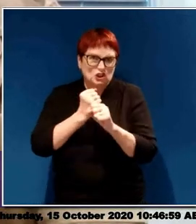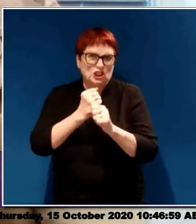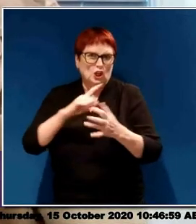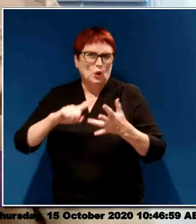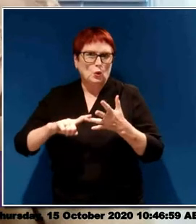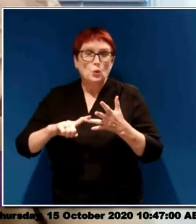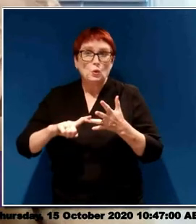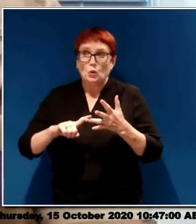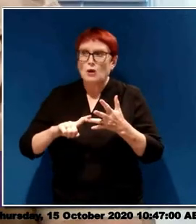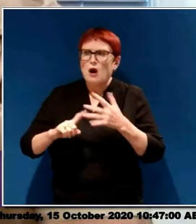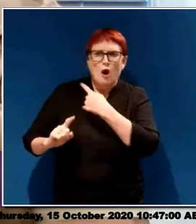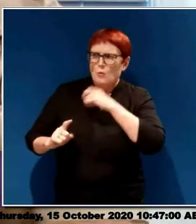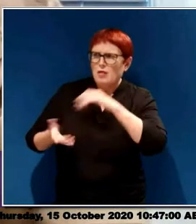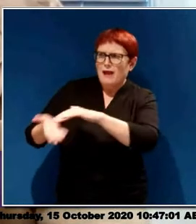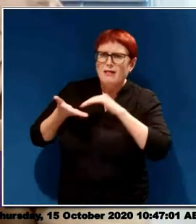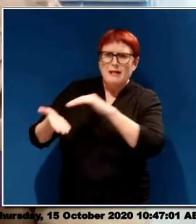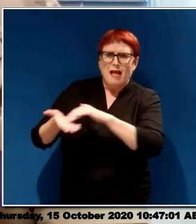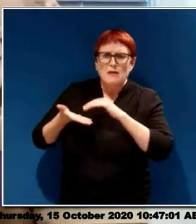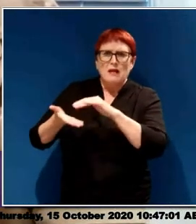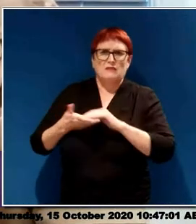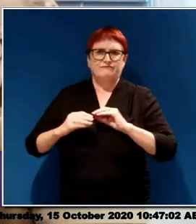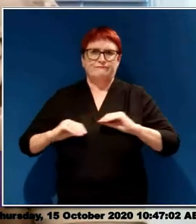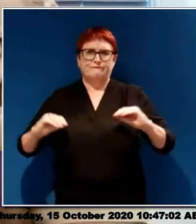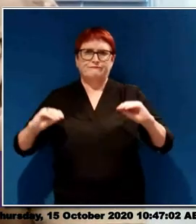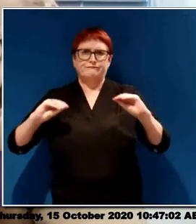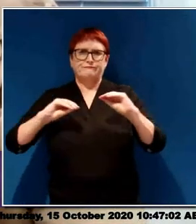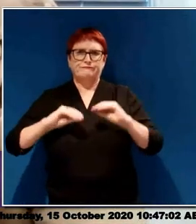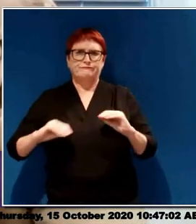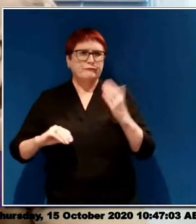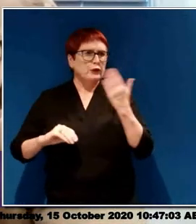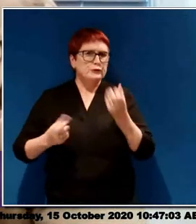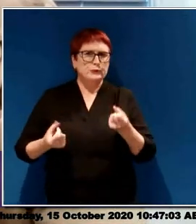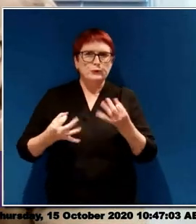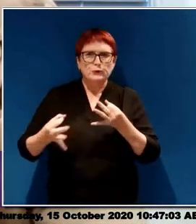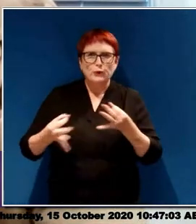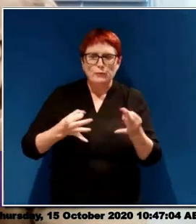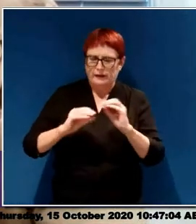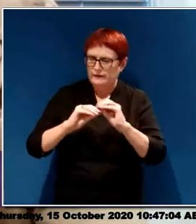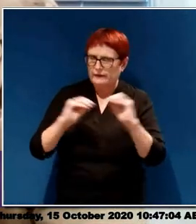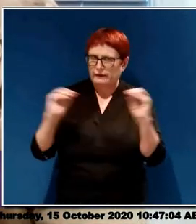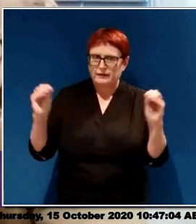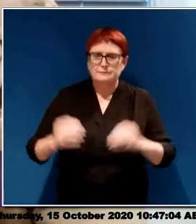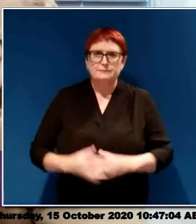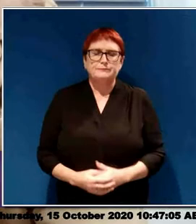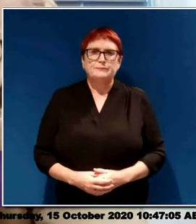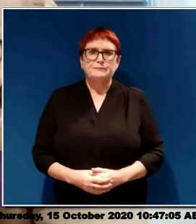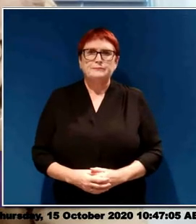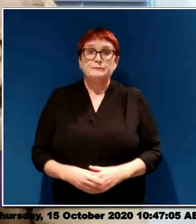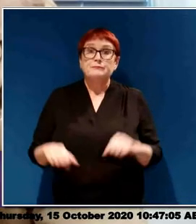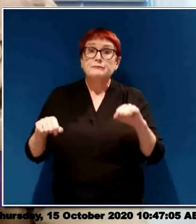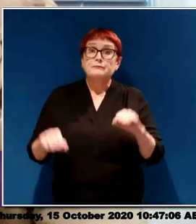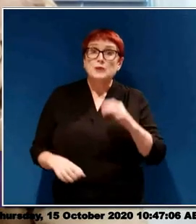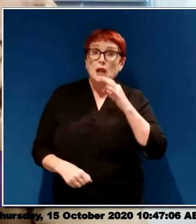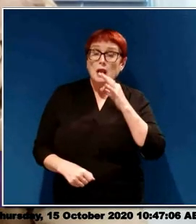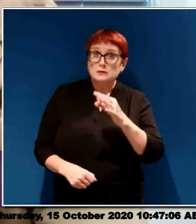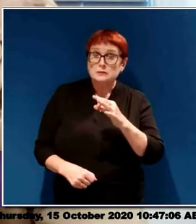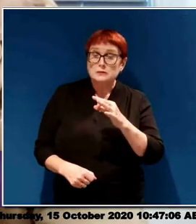there was no school plan, there was nothing ever come from it. And nobody ever suggested to you - and I don't know from my own